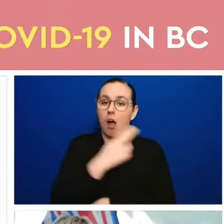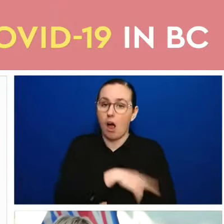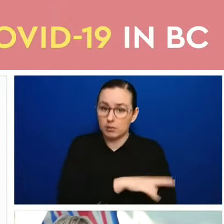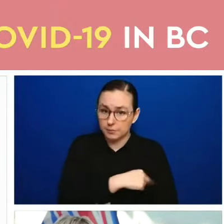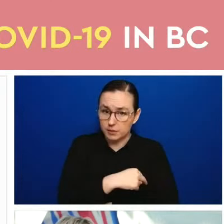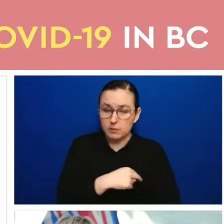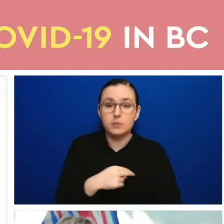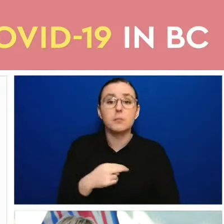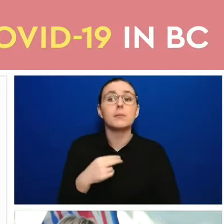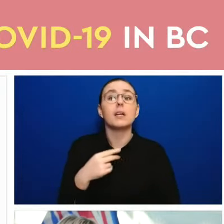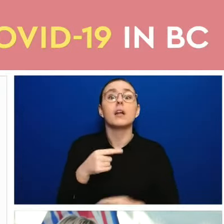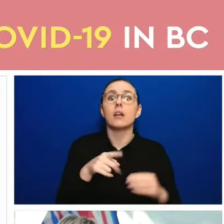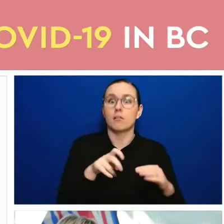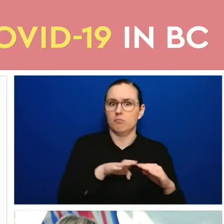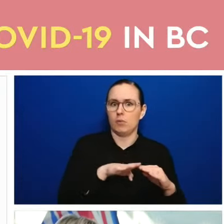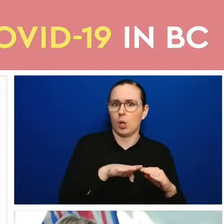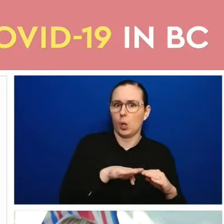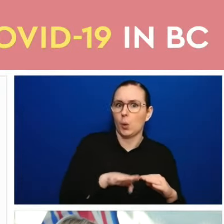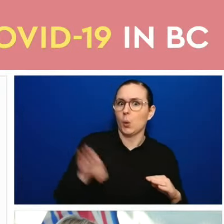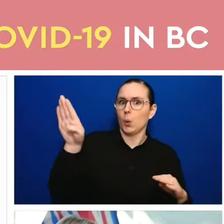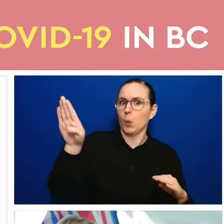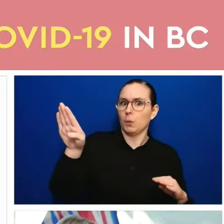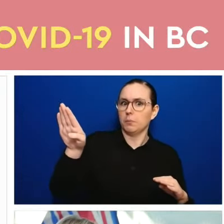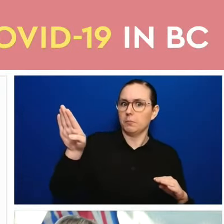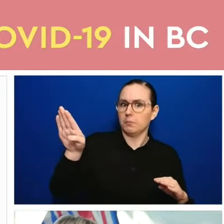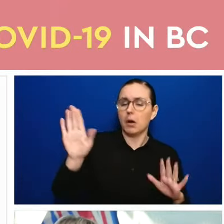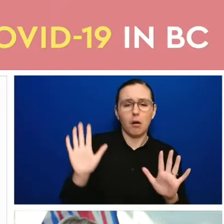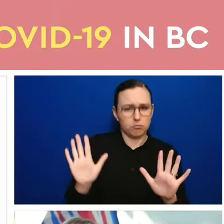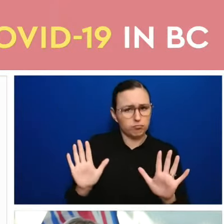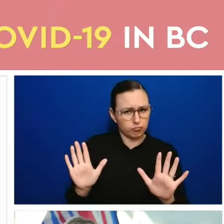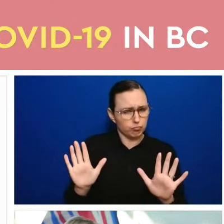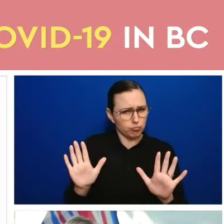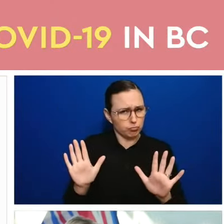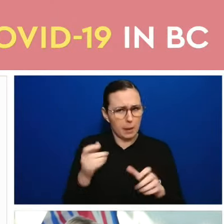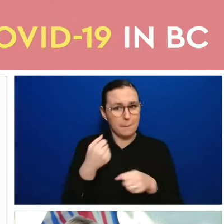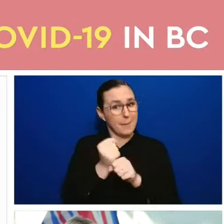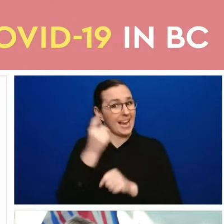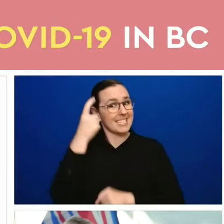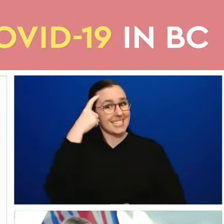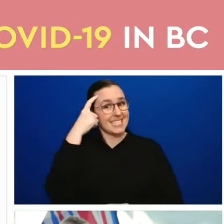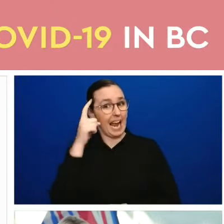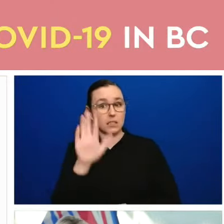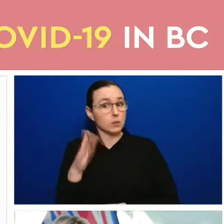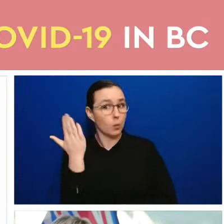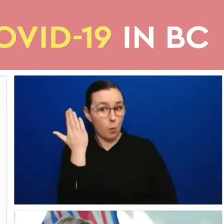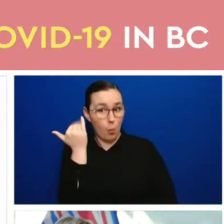As we can see from the blue line, it does look like we are at our peak of hospitaat our pef hospitalizations.